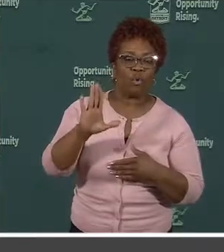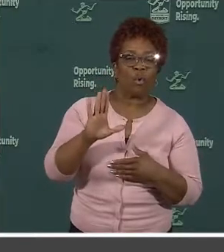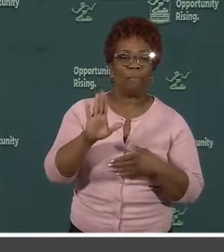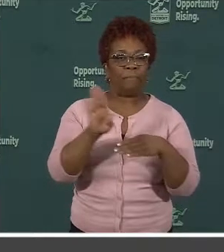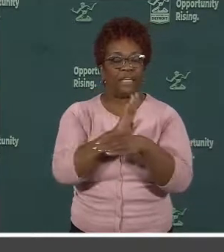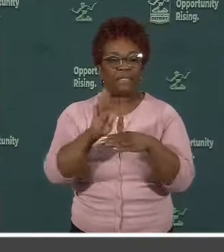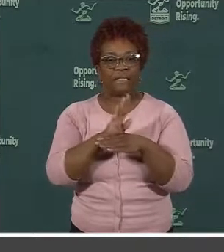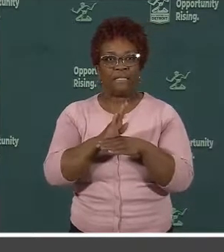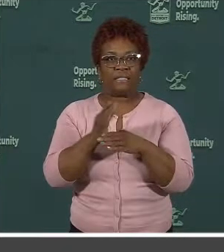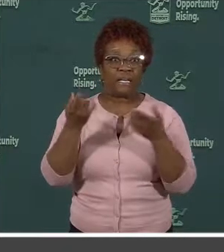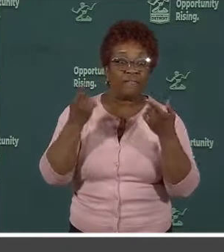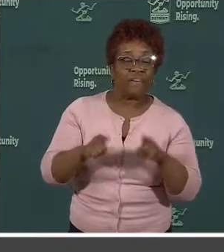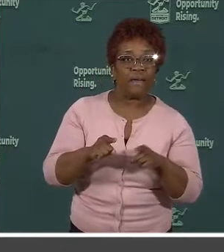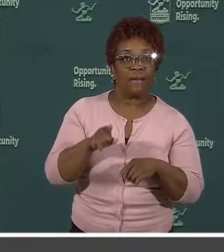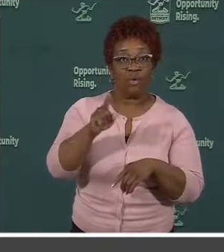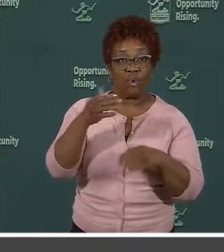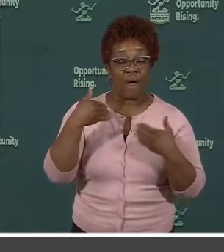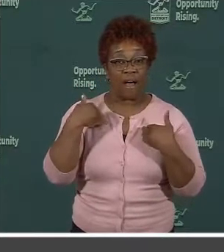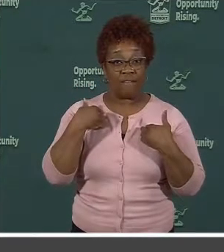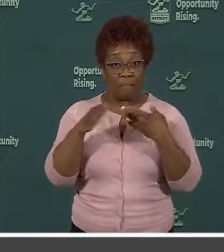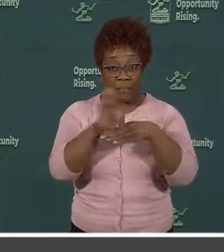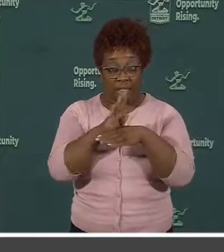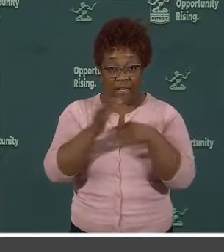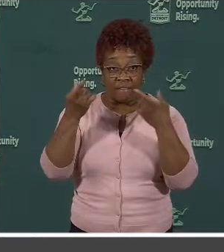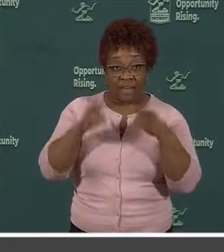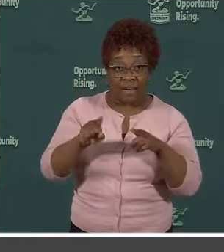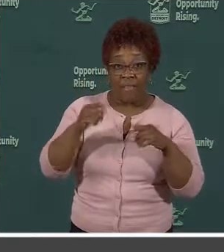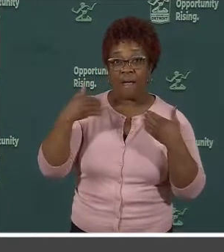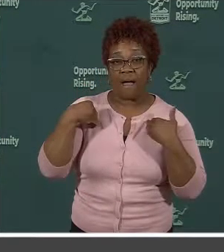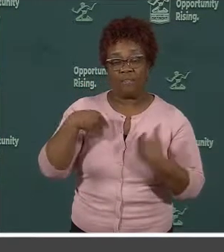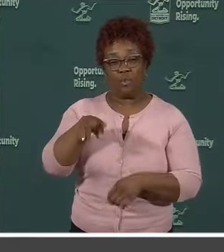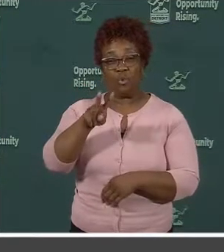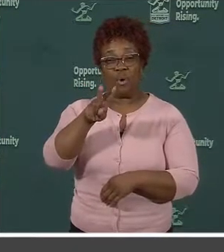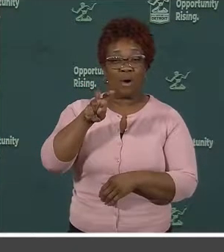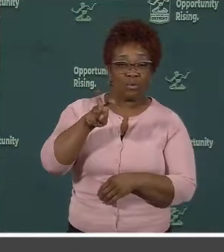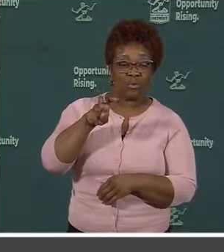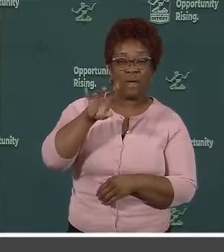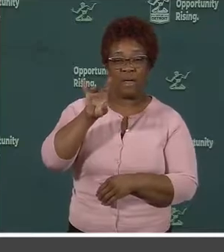A CORPORATE EVENT THEY GOT TWO HUNDRED EIGHTY FIVE THOUSAND FEET OF STUFF DISPLAY GROUP IS